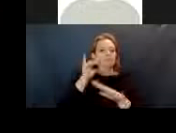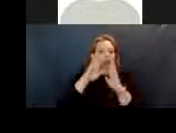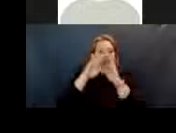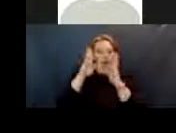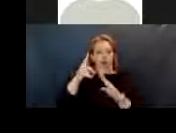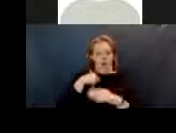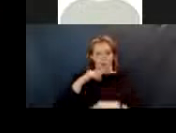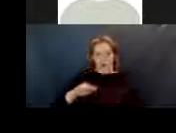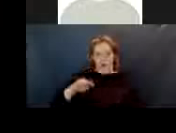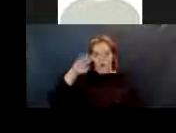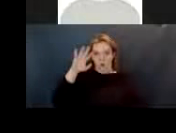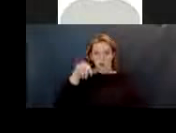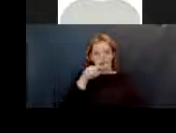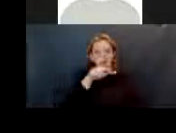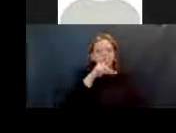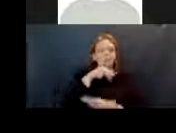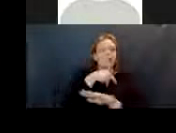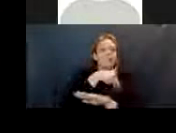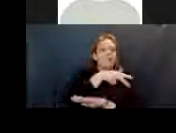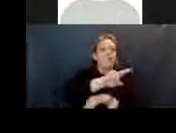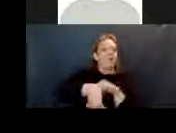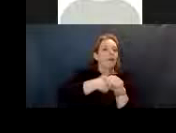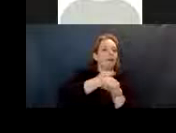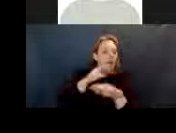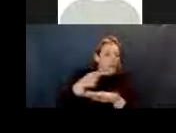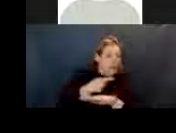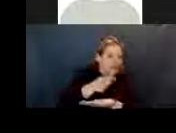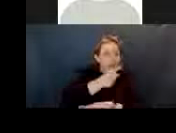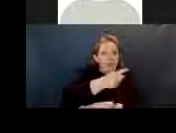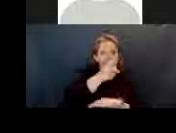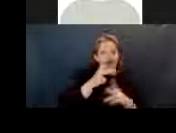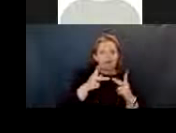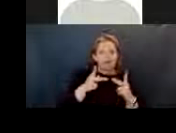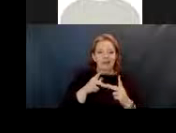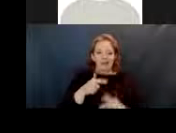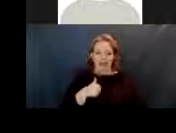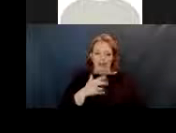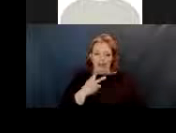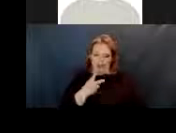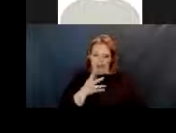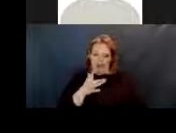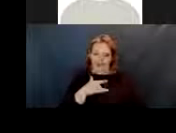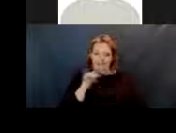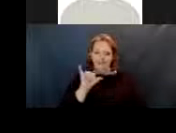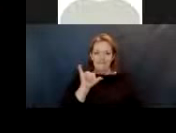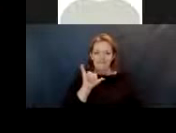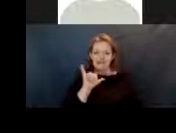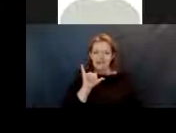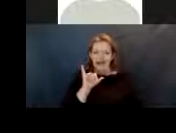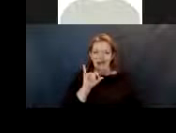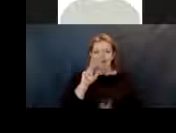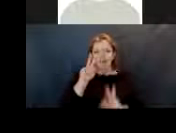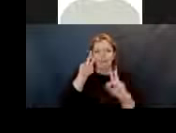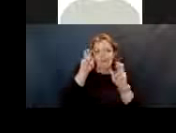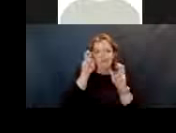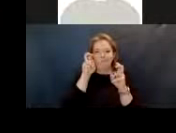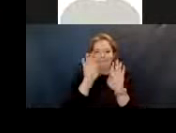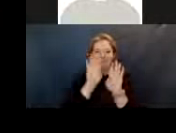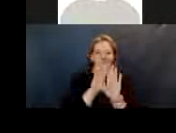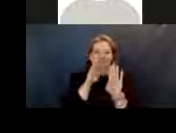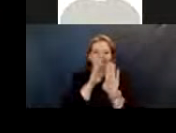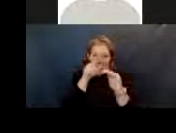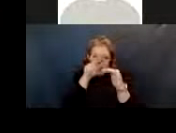I love how how it how it feels like a portal, how it feels like, you know, you might be